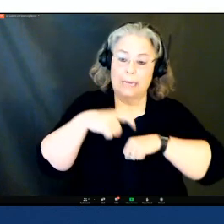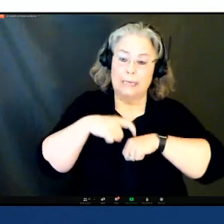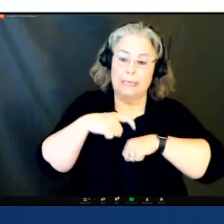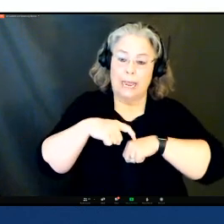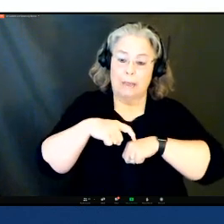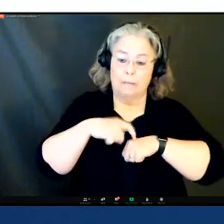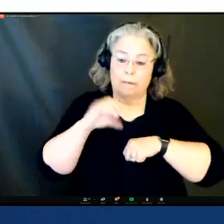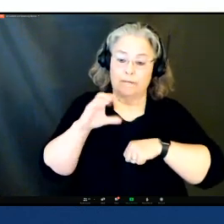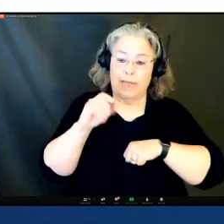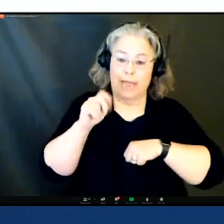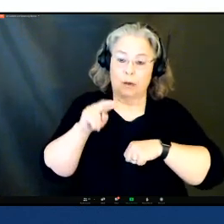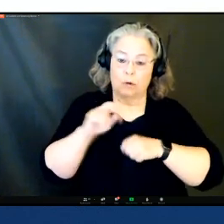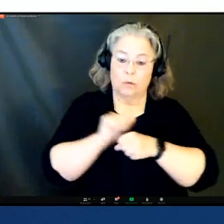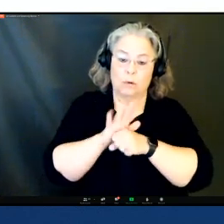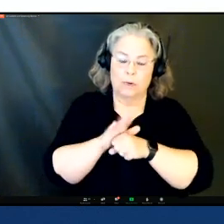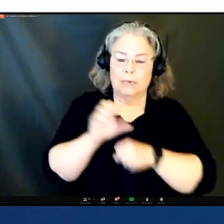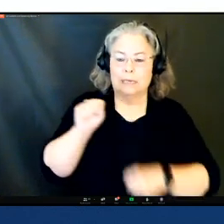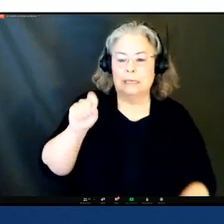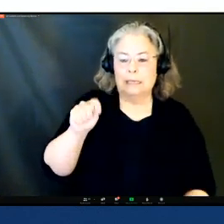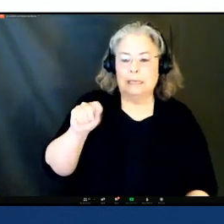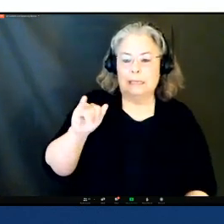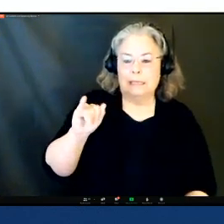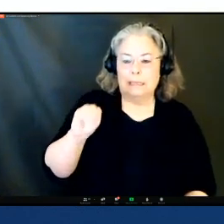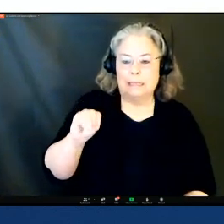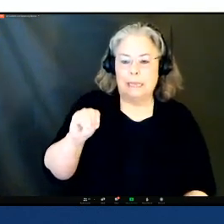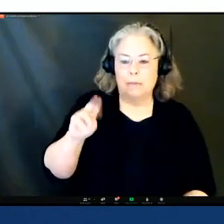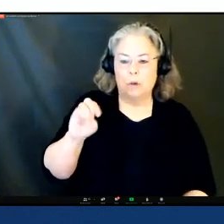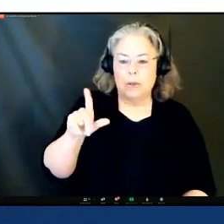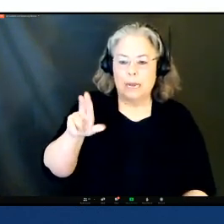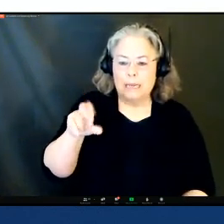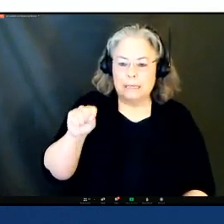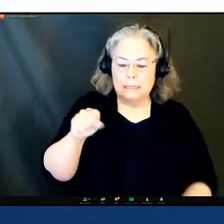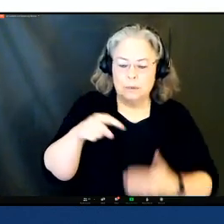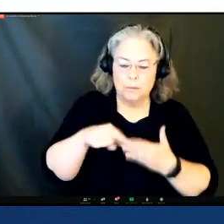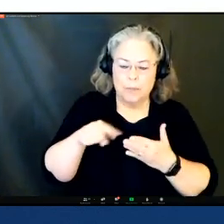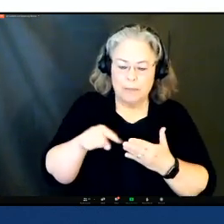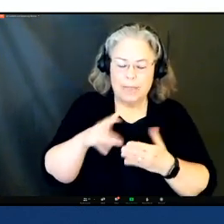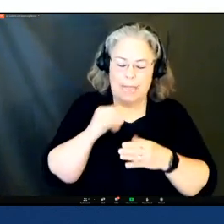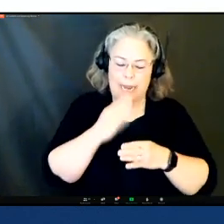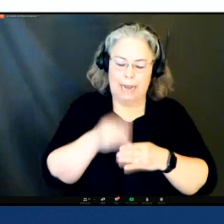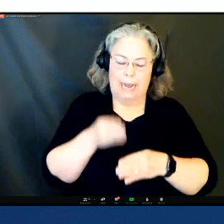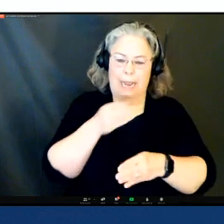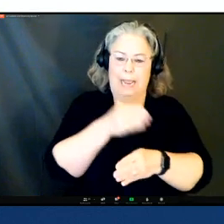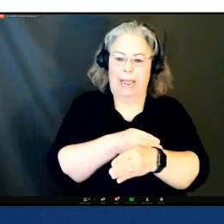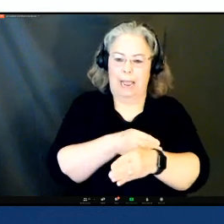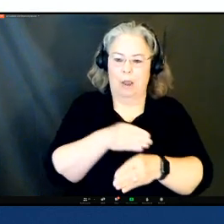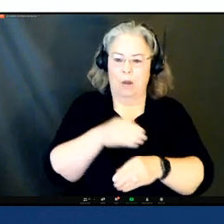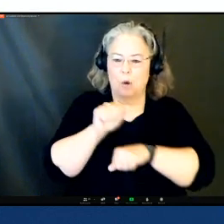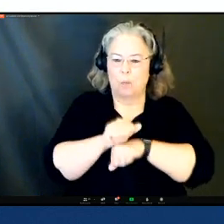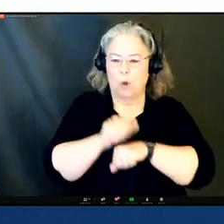including stimulus payments, enhanced unemployment benefits and a shift in the way people have spent money during